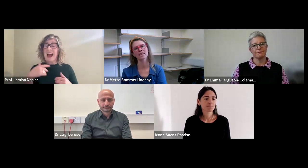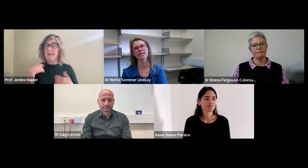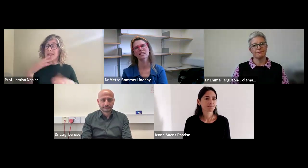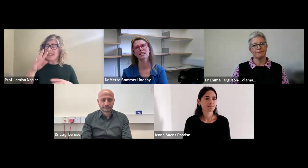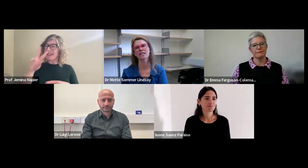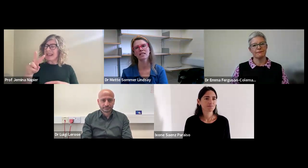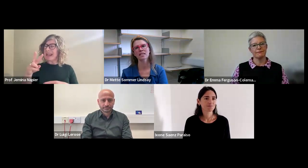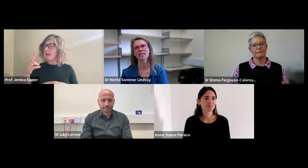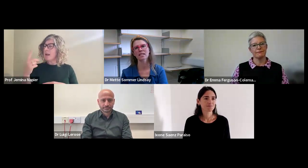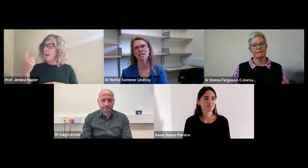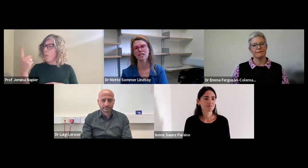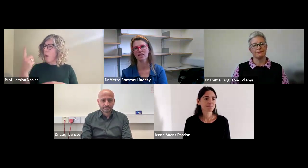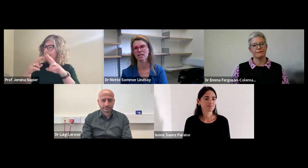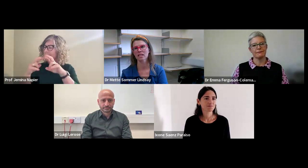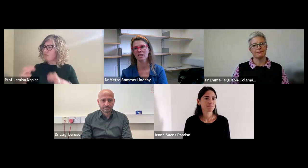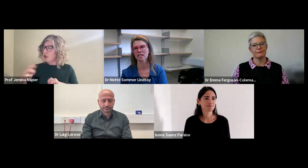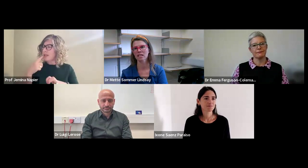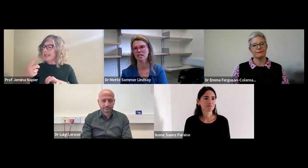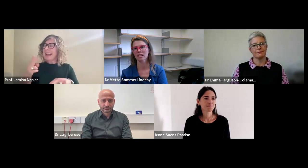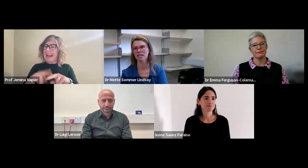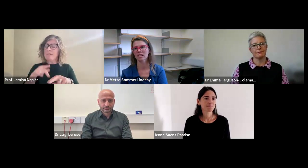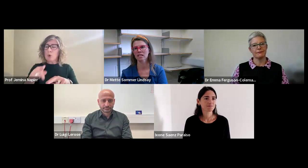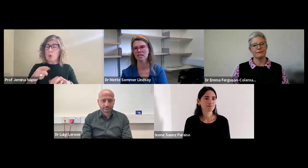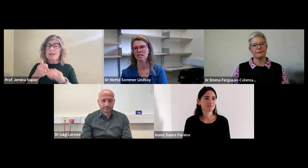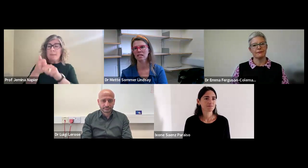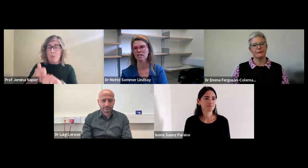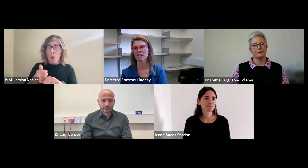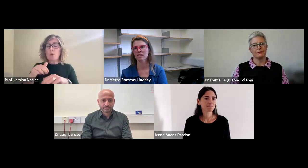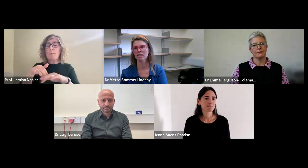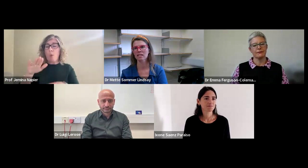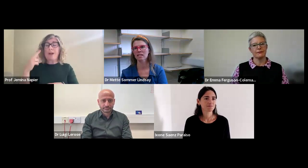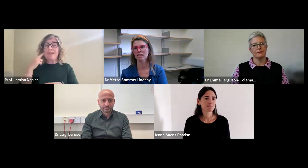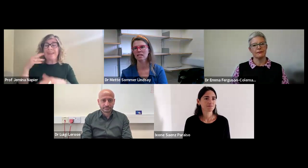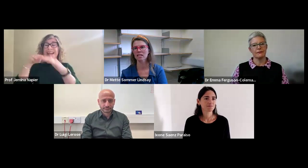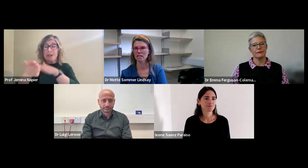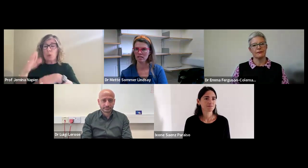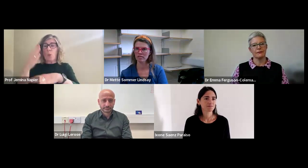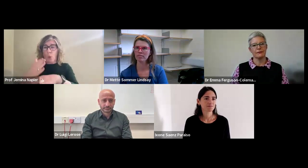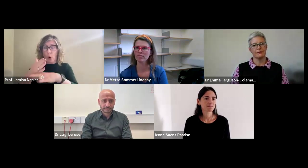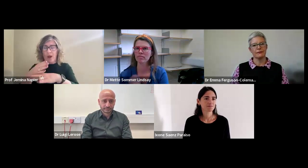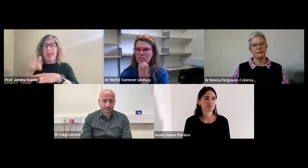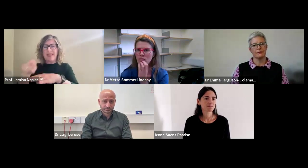Jemina: indeed. I thought I saw one piece of research saying that if you support more deaf